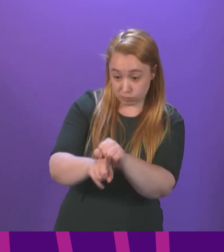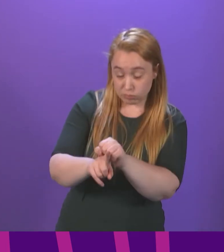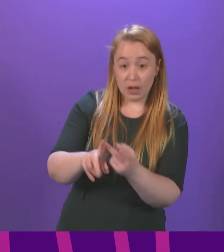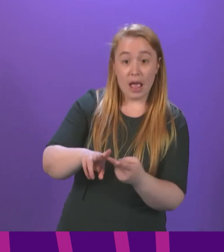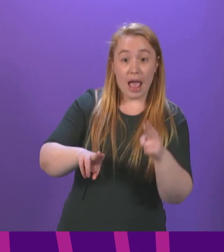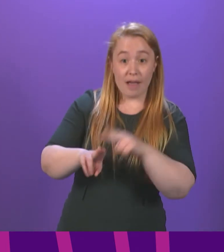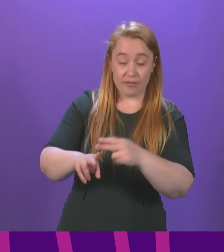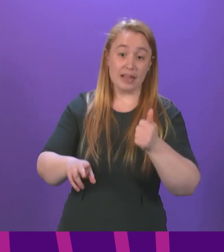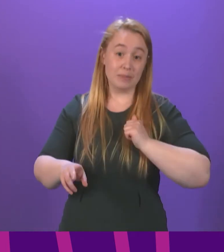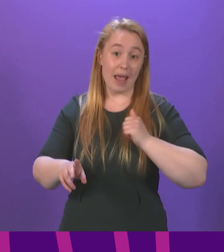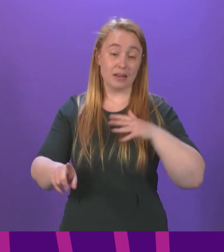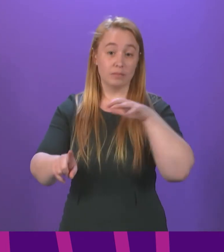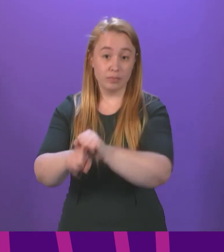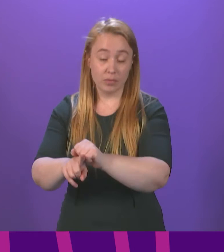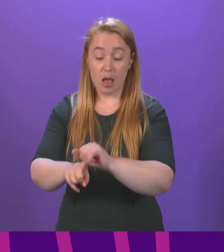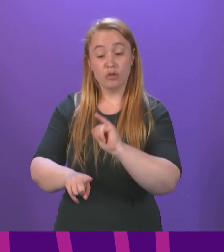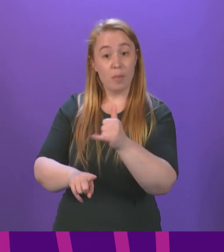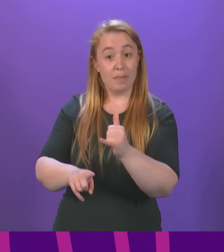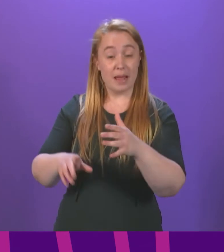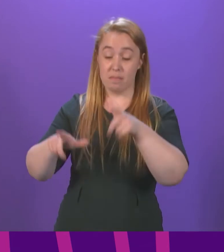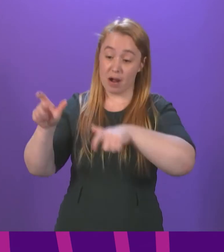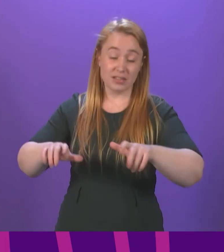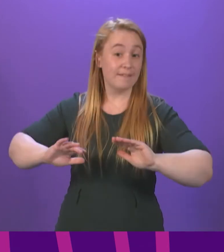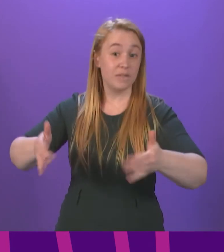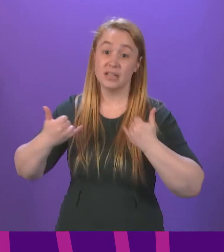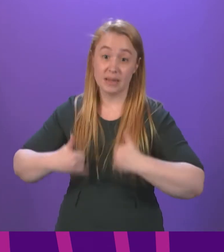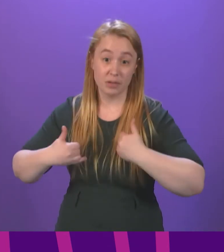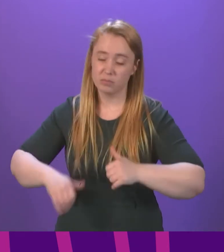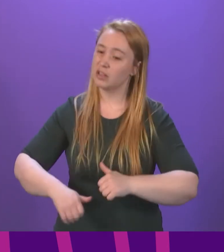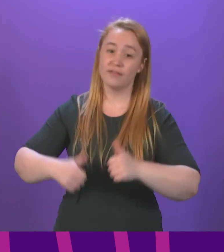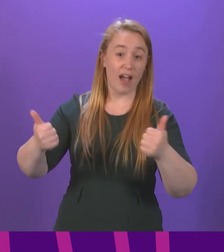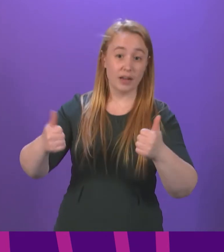find them, whether or not the person has symptoms. We will test to support our essential services